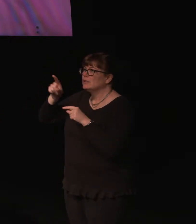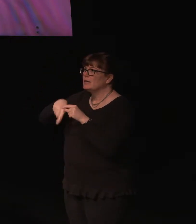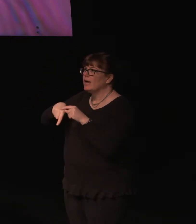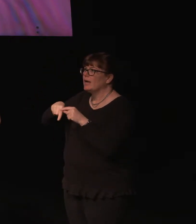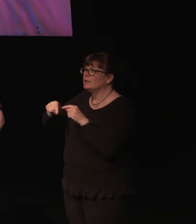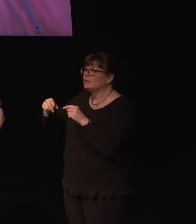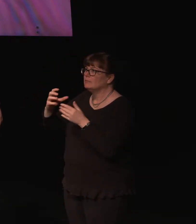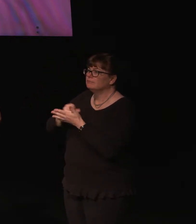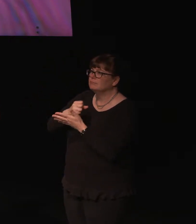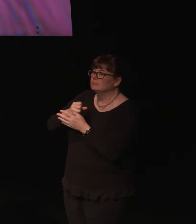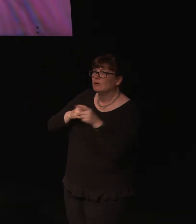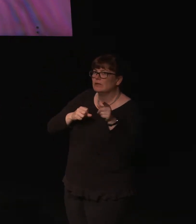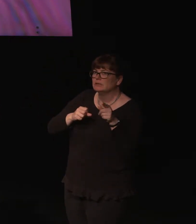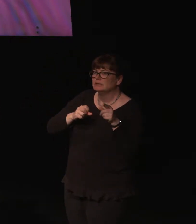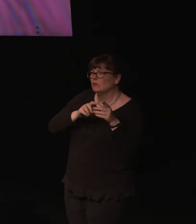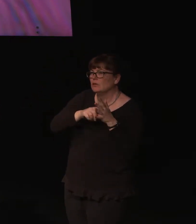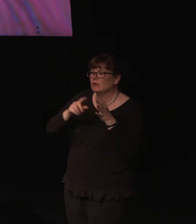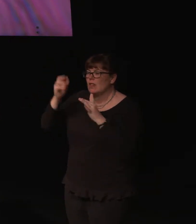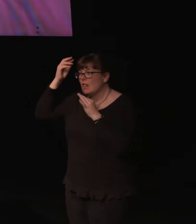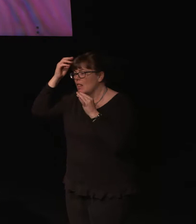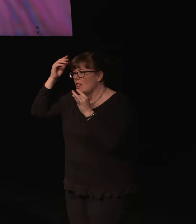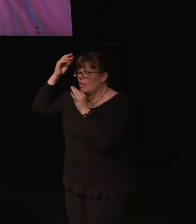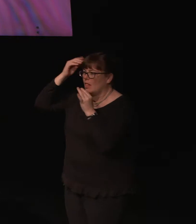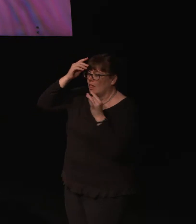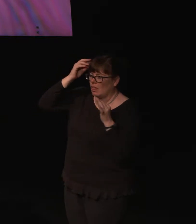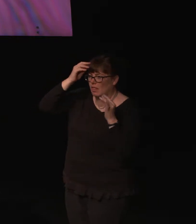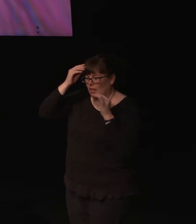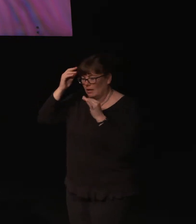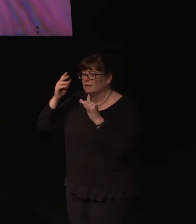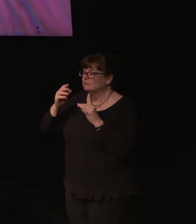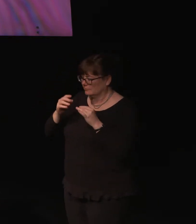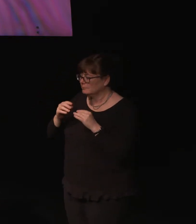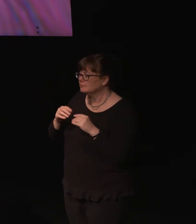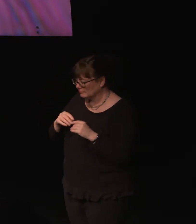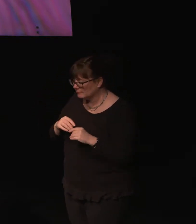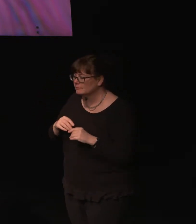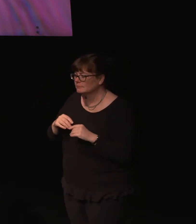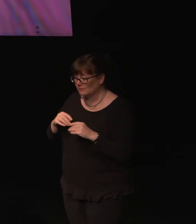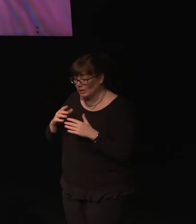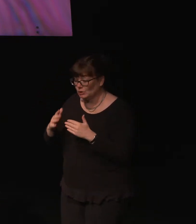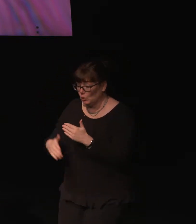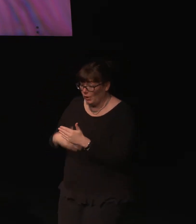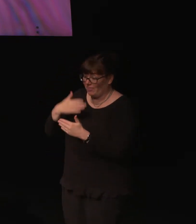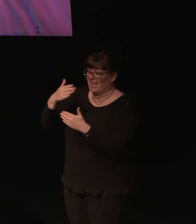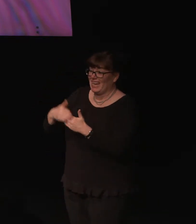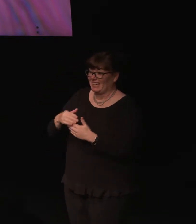They can't play it at all." Well, shortly after that the next GDEX rolled around.